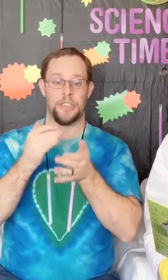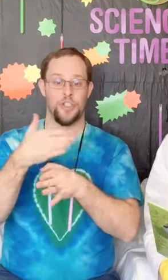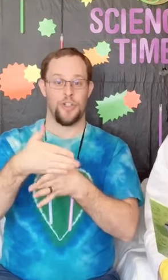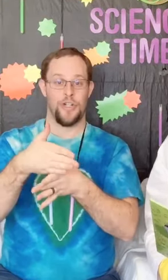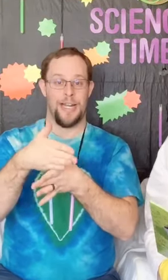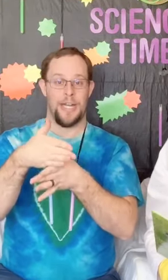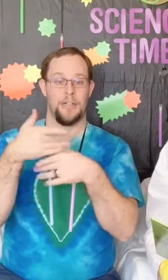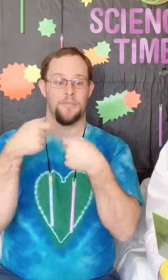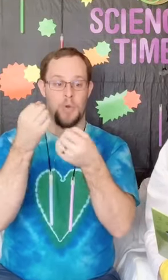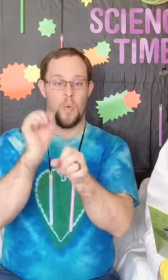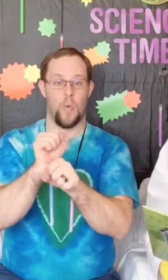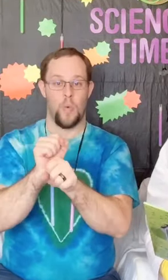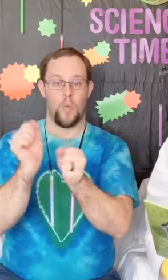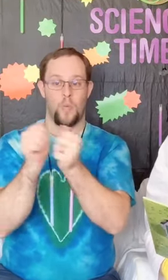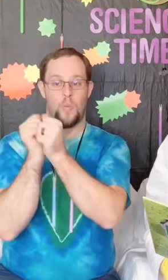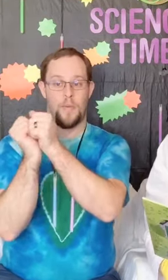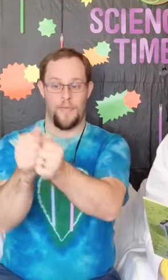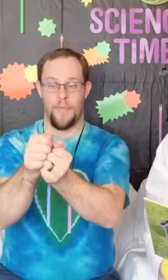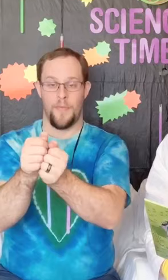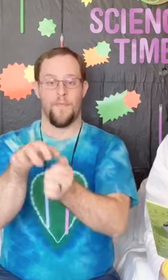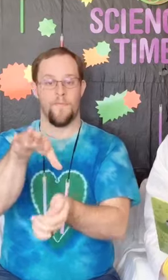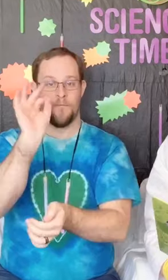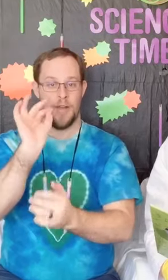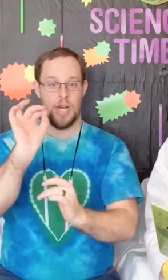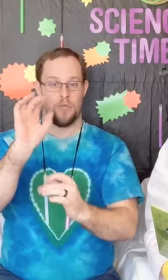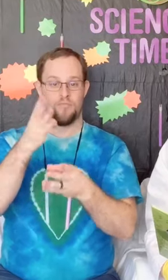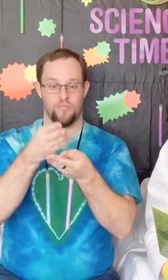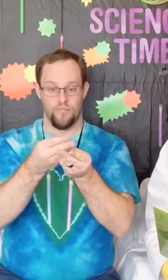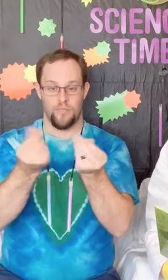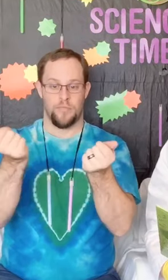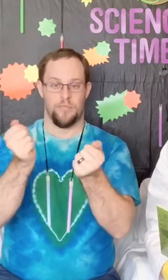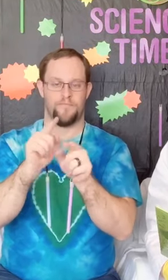and work with them to find a cure. But instead,